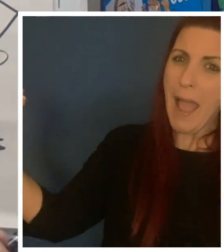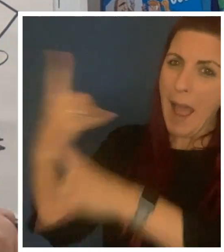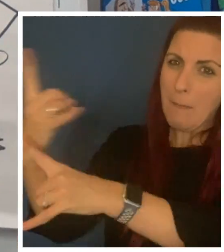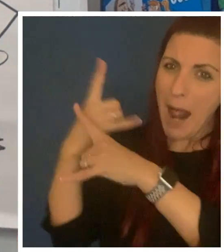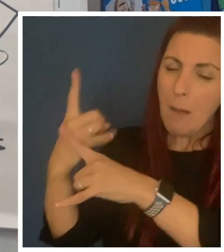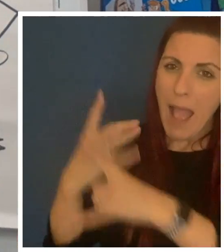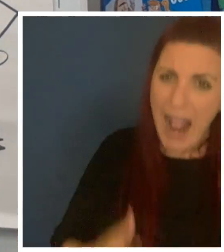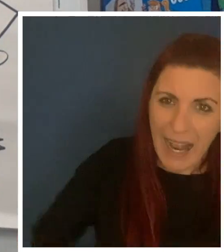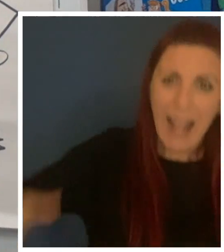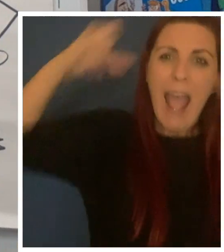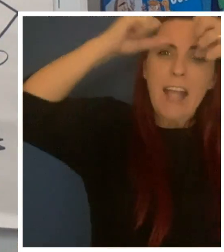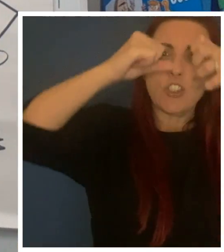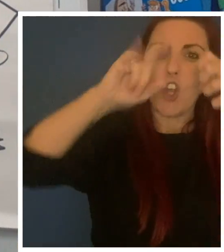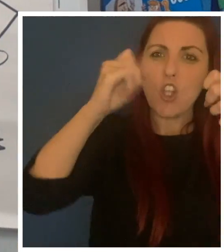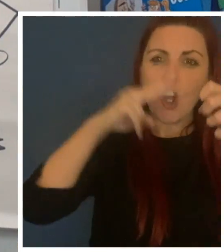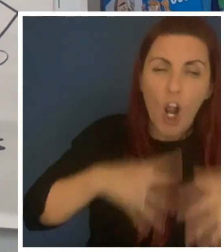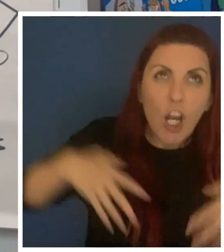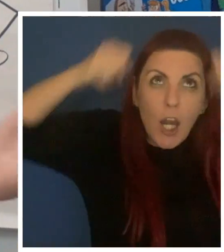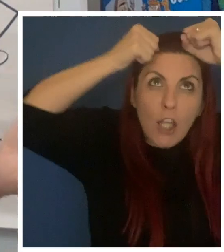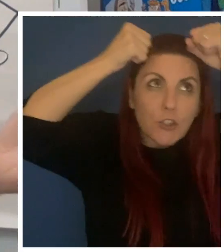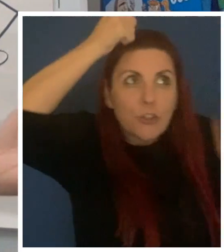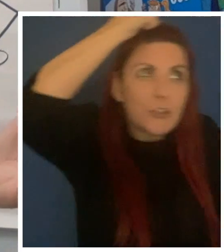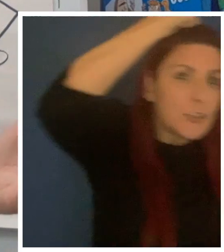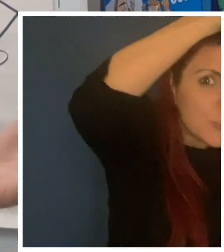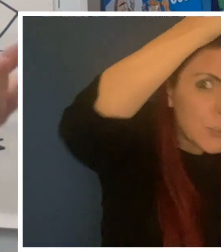and bring him off to green monster jail? That could happen very easily.